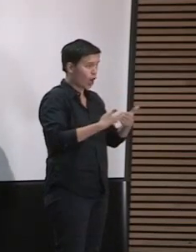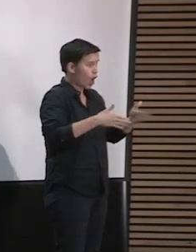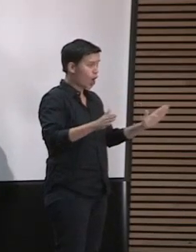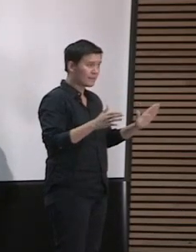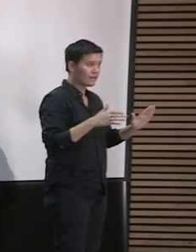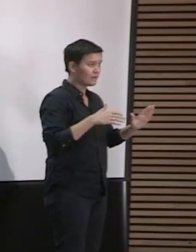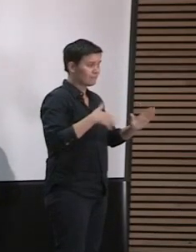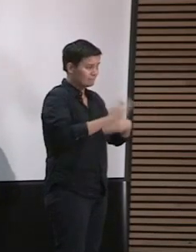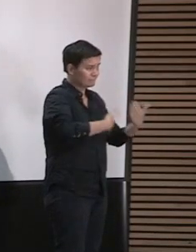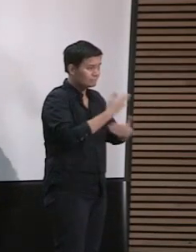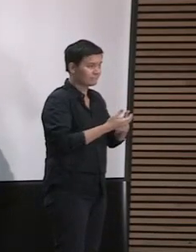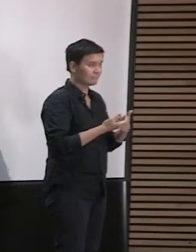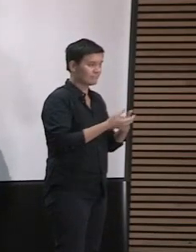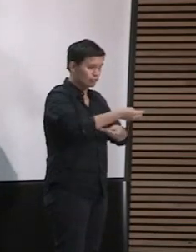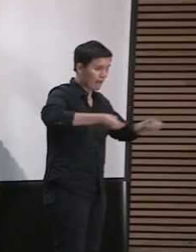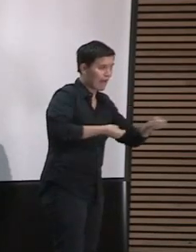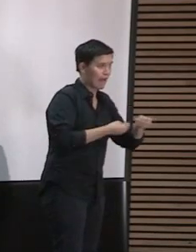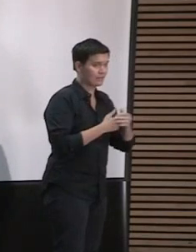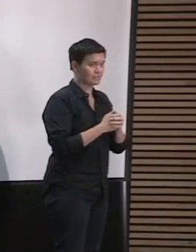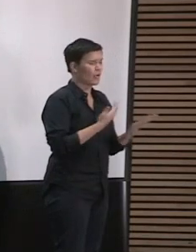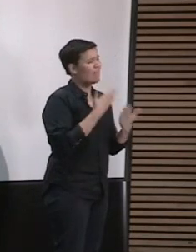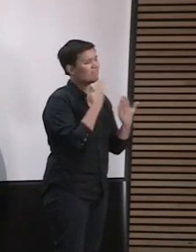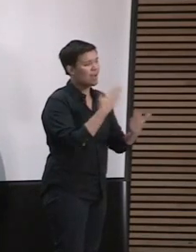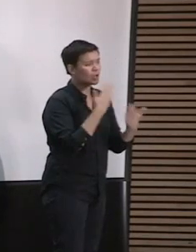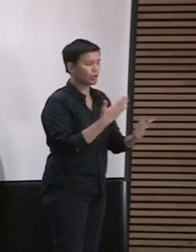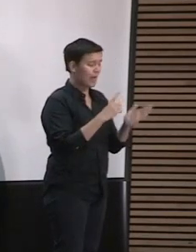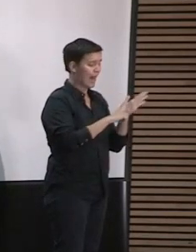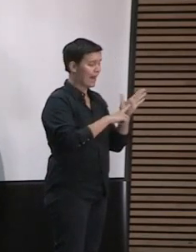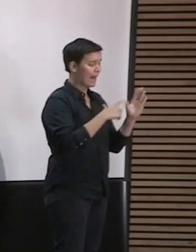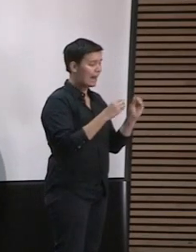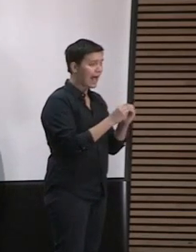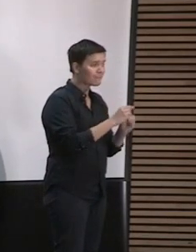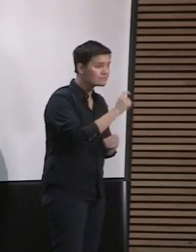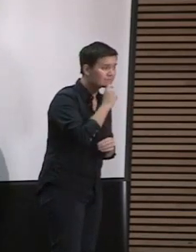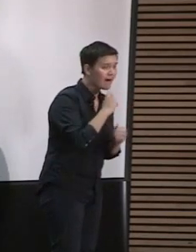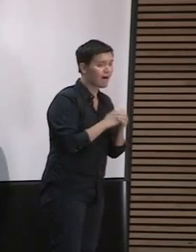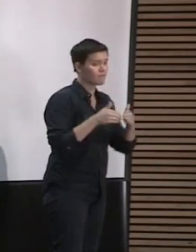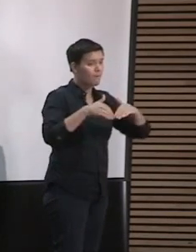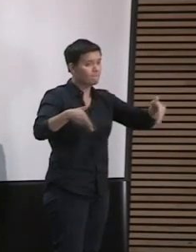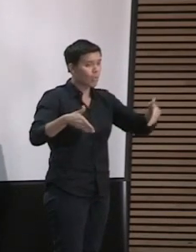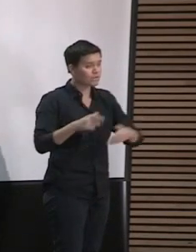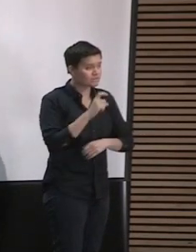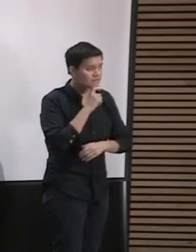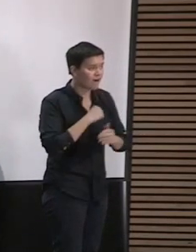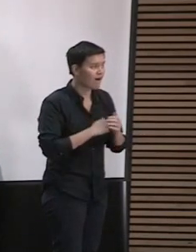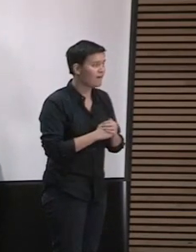the most open economies in the world and low infection and death rates. By once again